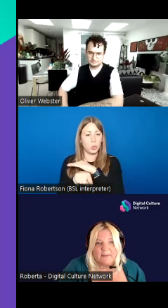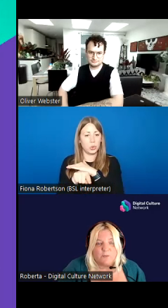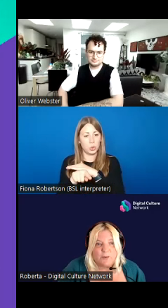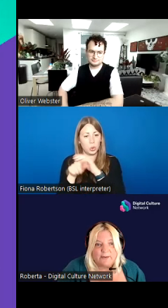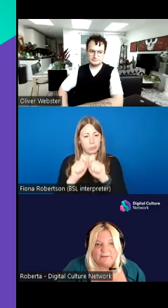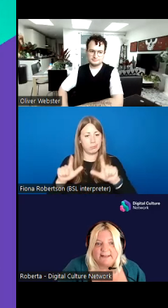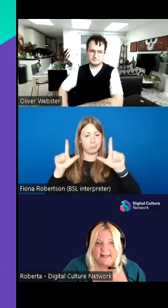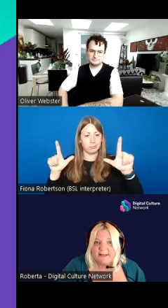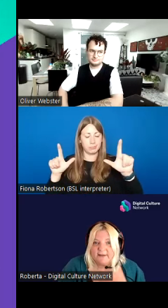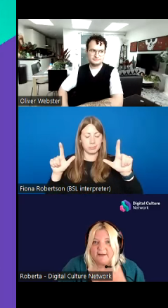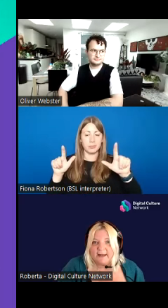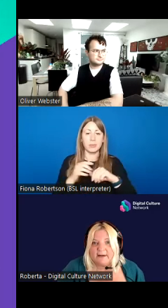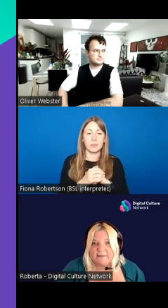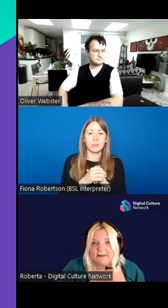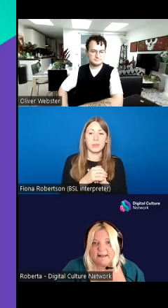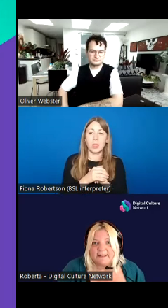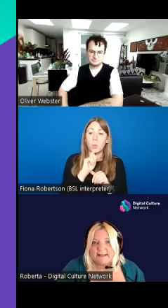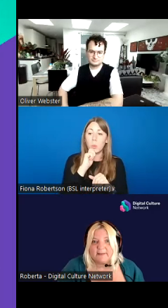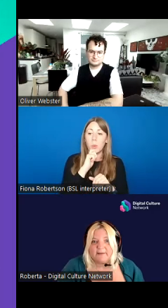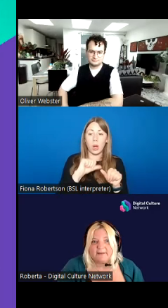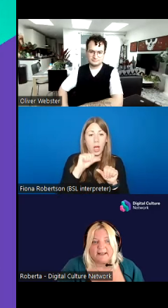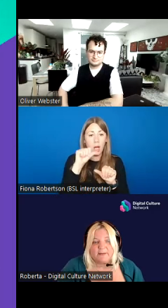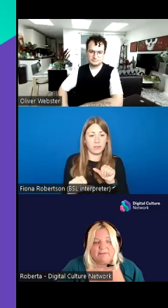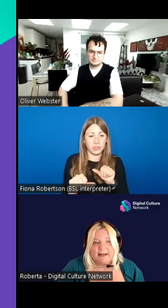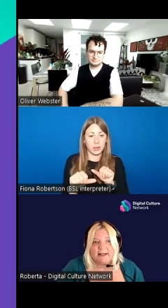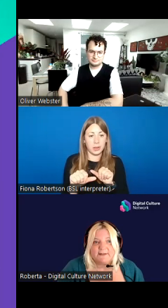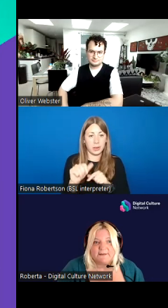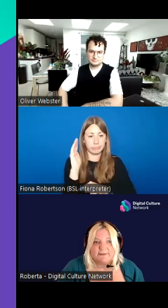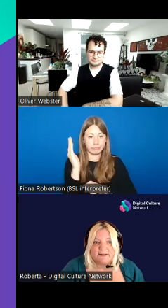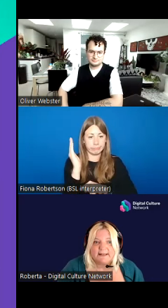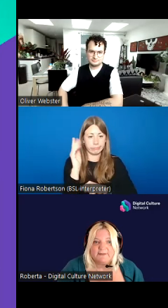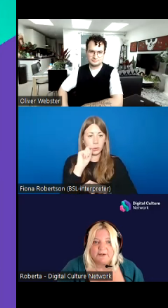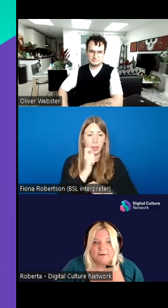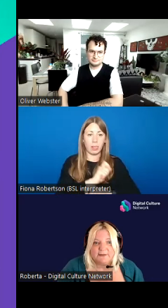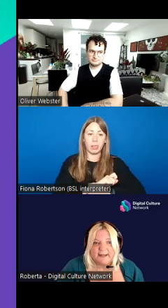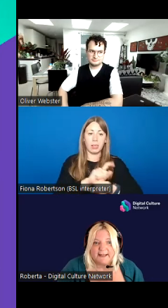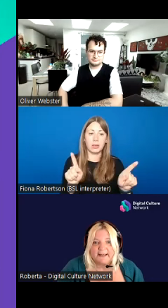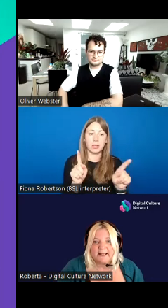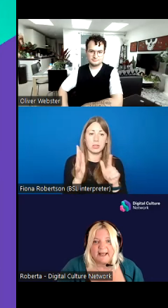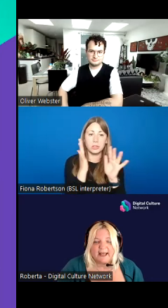You will receive a survey after this event. It'd be really useful for us if you could fill that in.